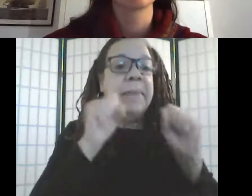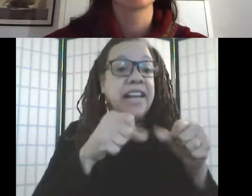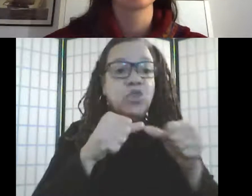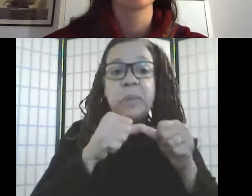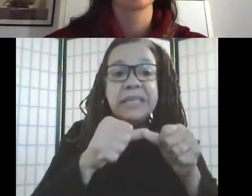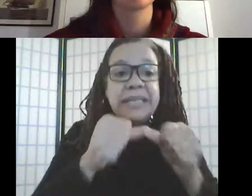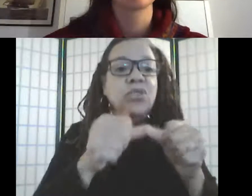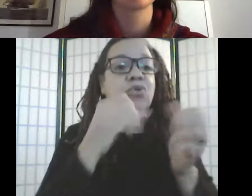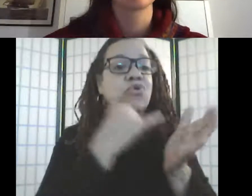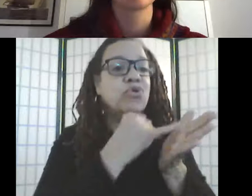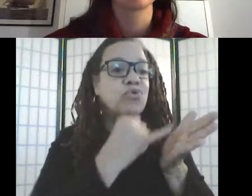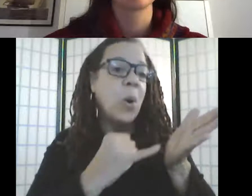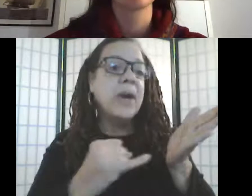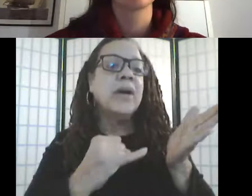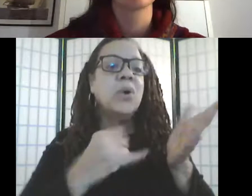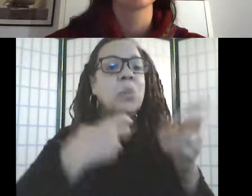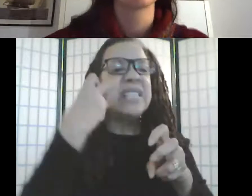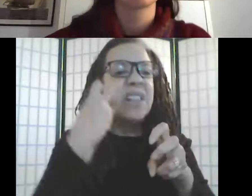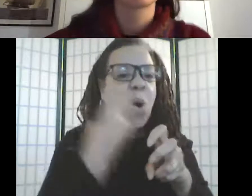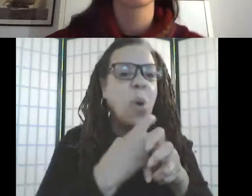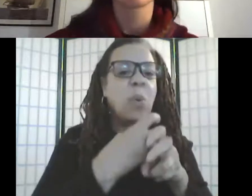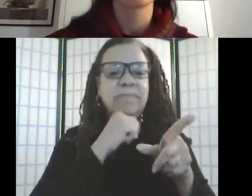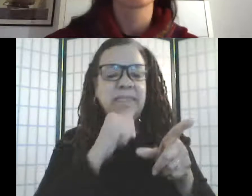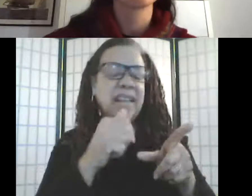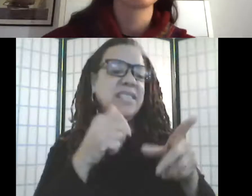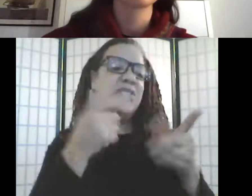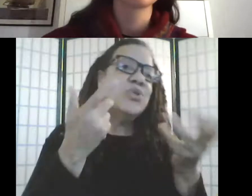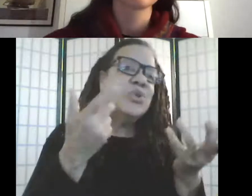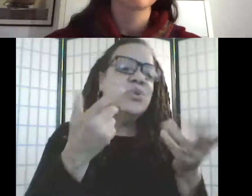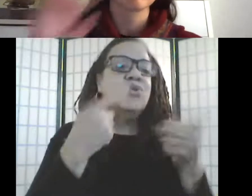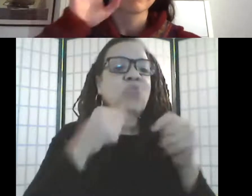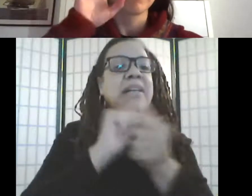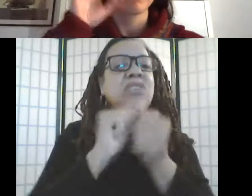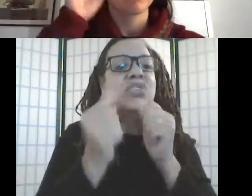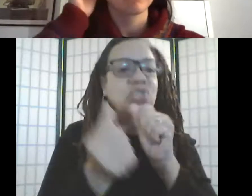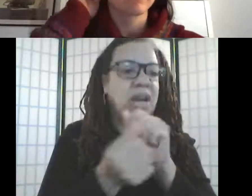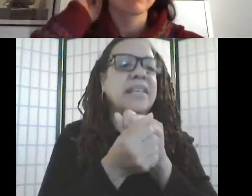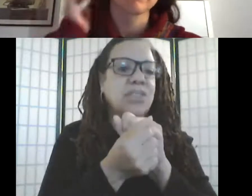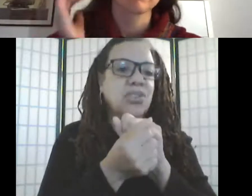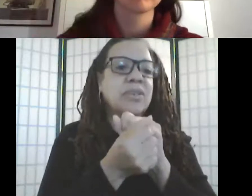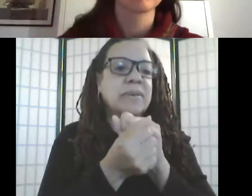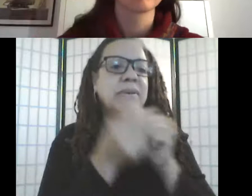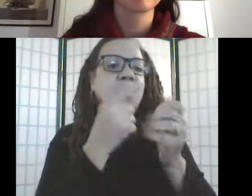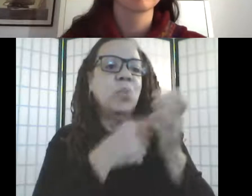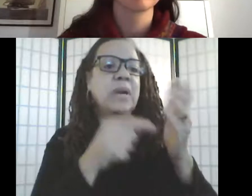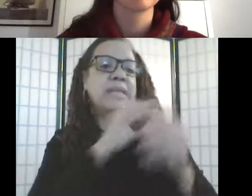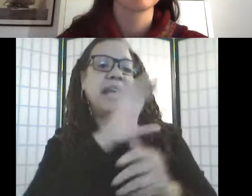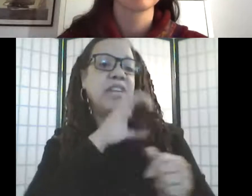drawing, was it difficult not to try to change what he looked like, or what his characteristics werek?